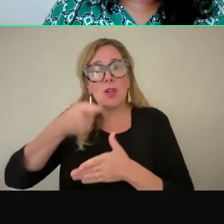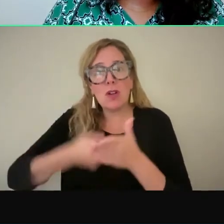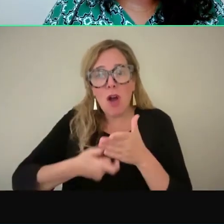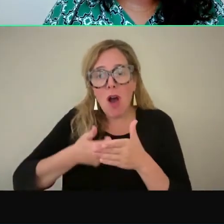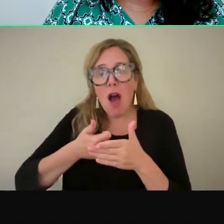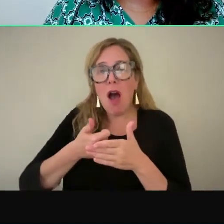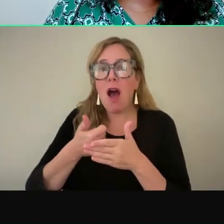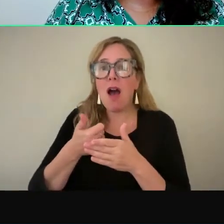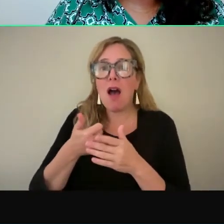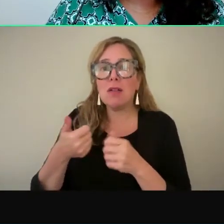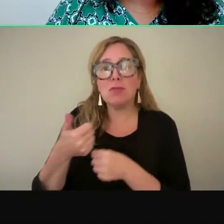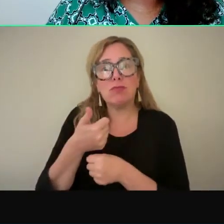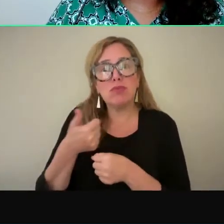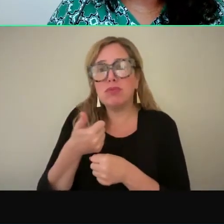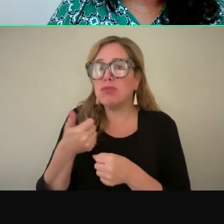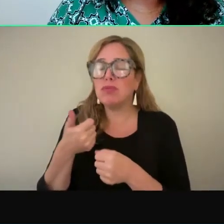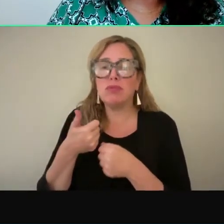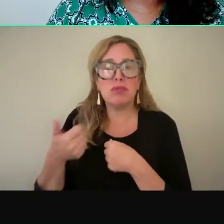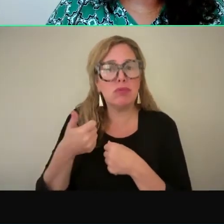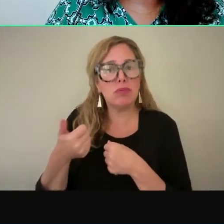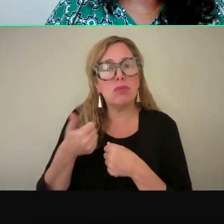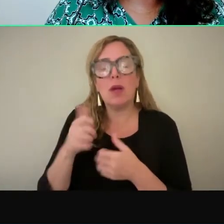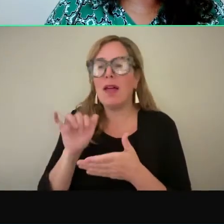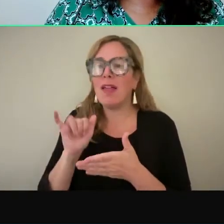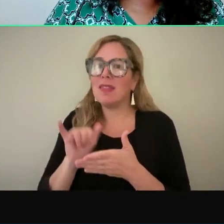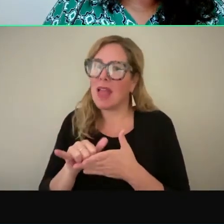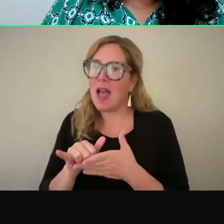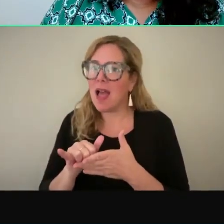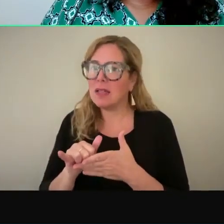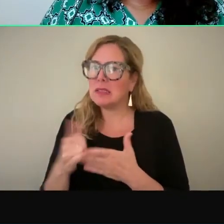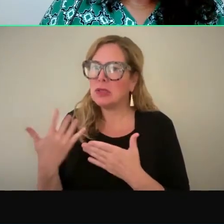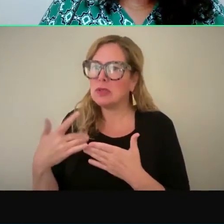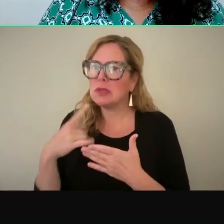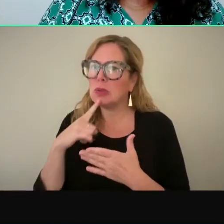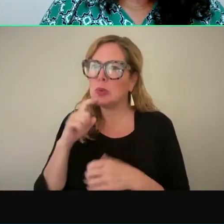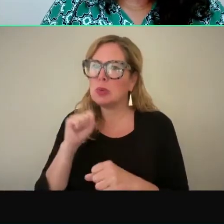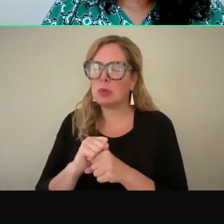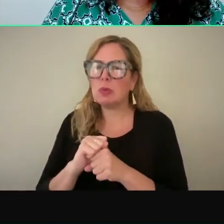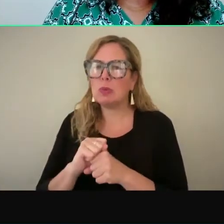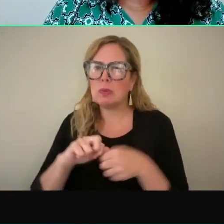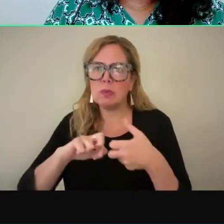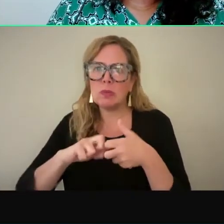time savings was just really profound for these caregivers. So next we're gonna have a fantastic